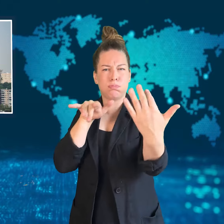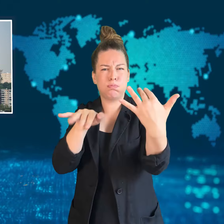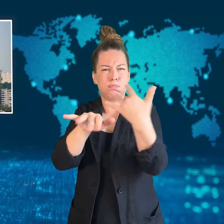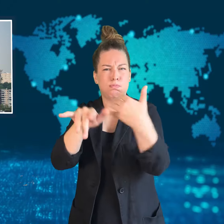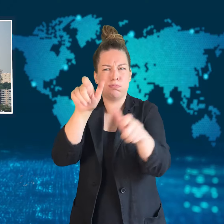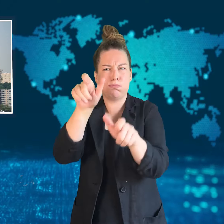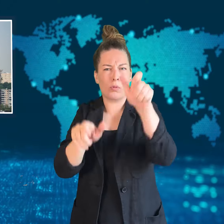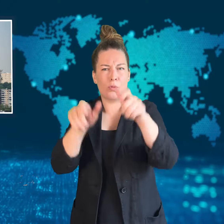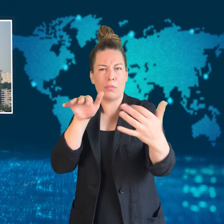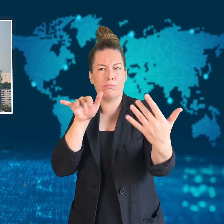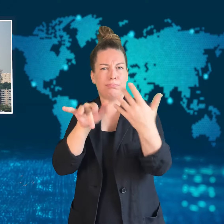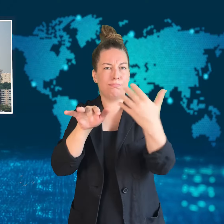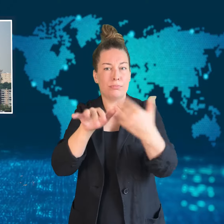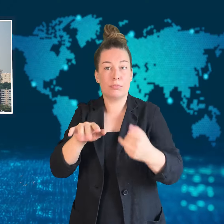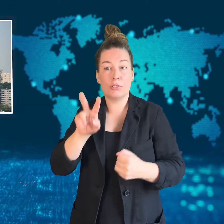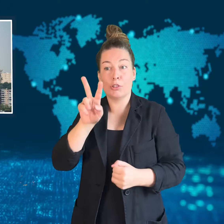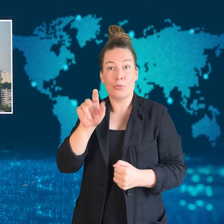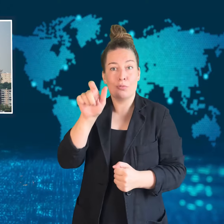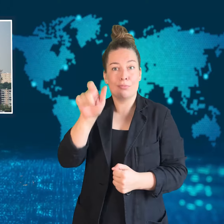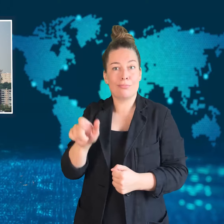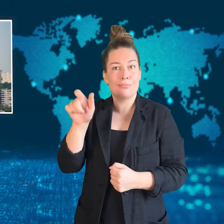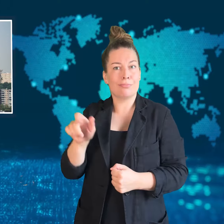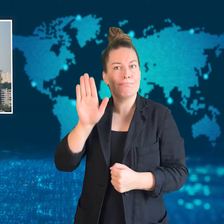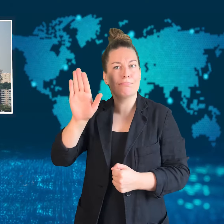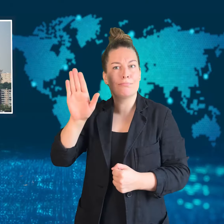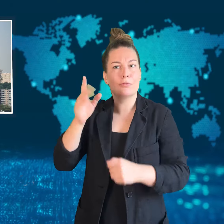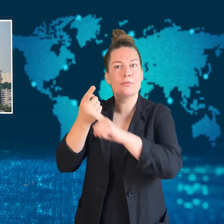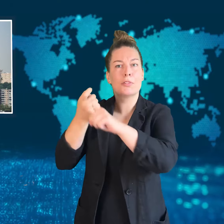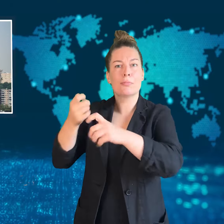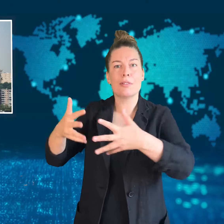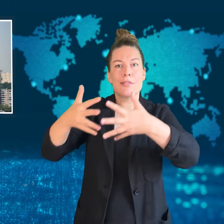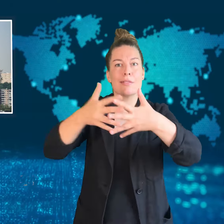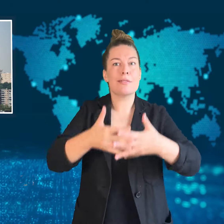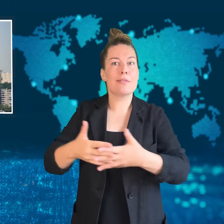a crowded street in TÃƒÂ¼rkiye.